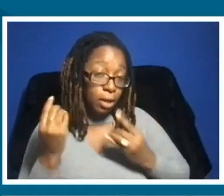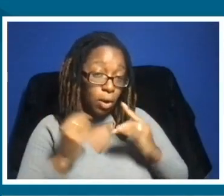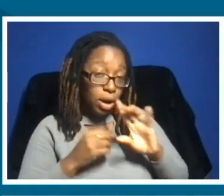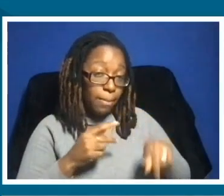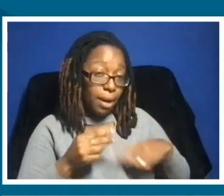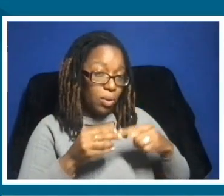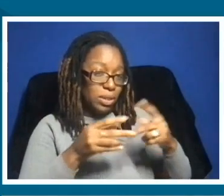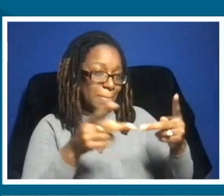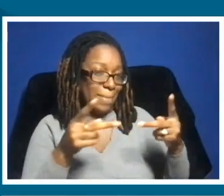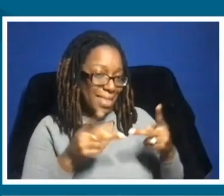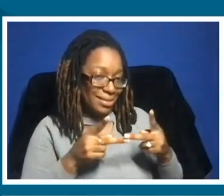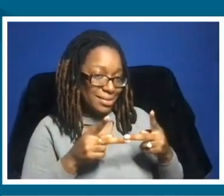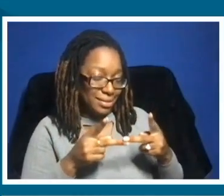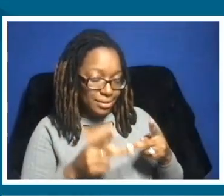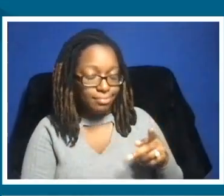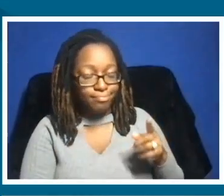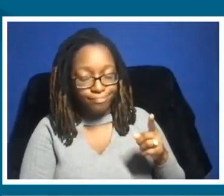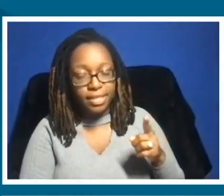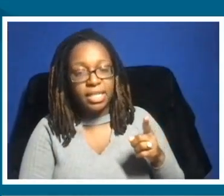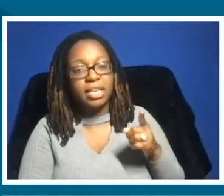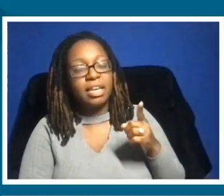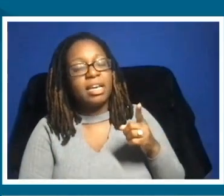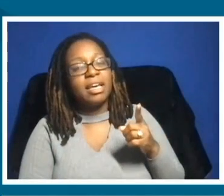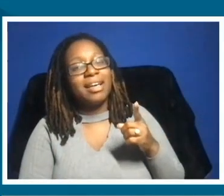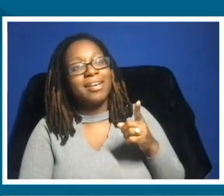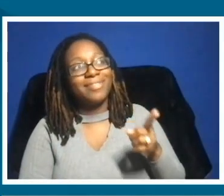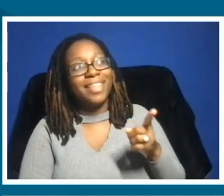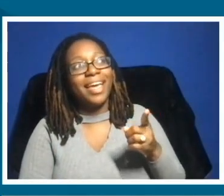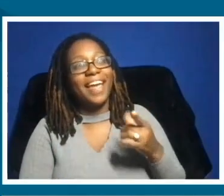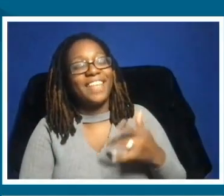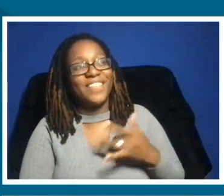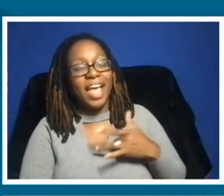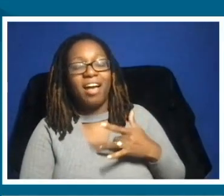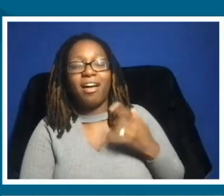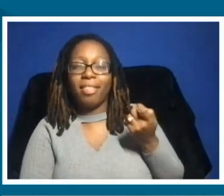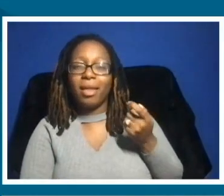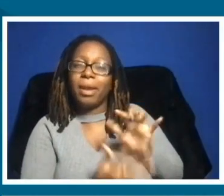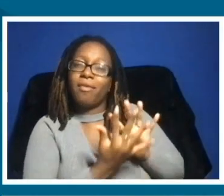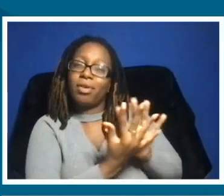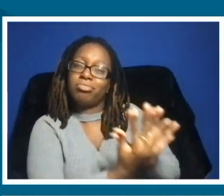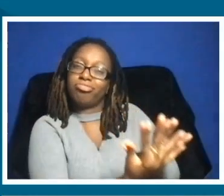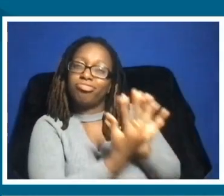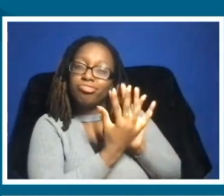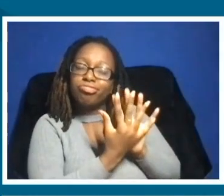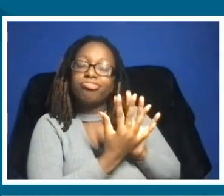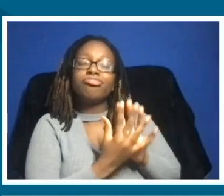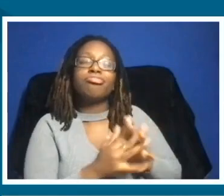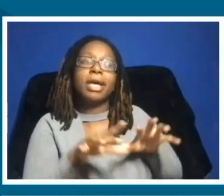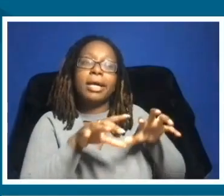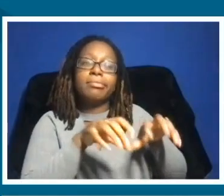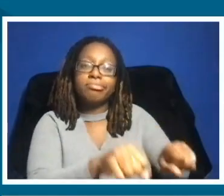and they really had a deeper they had a sense of connection and ownership over